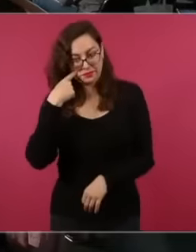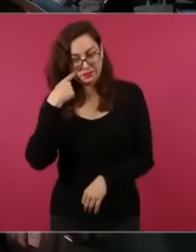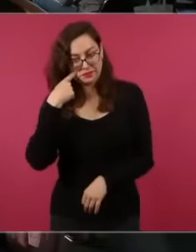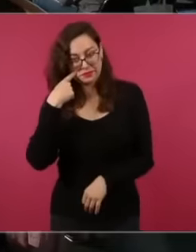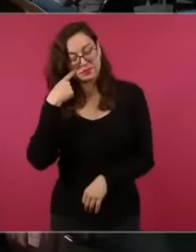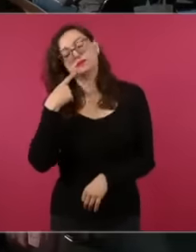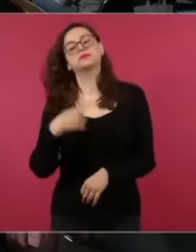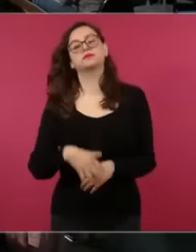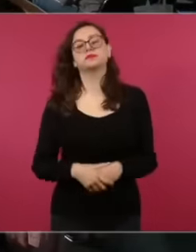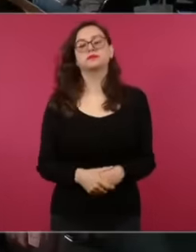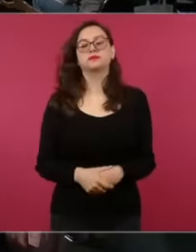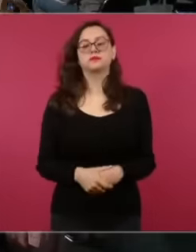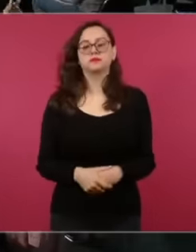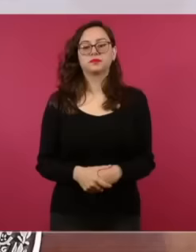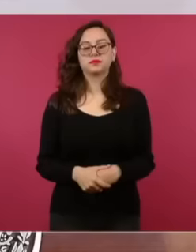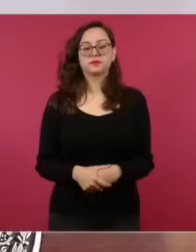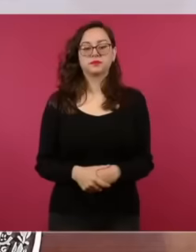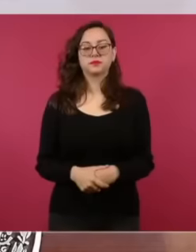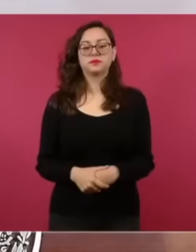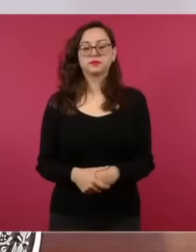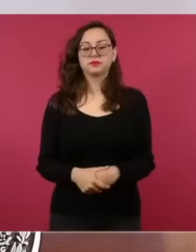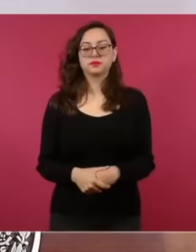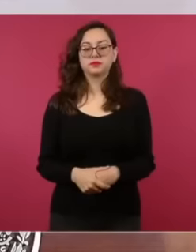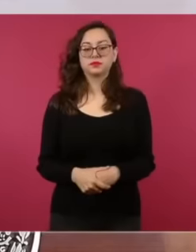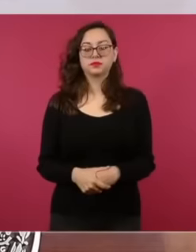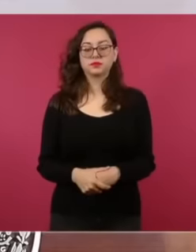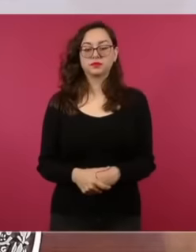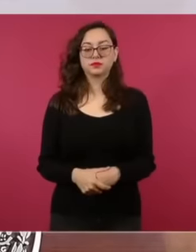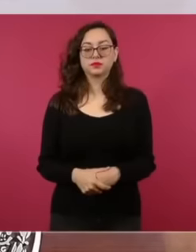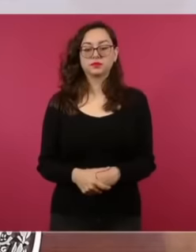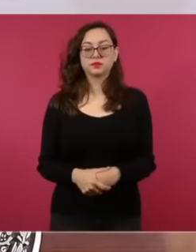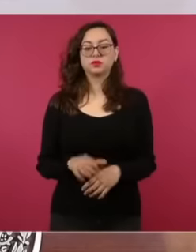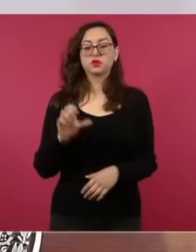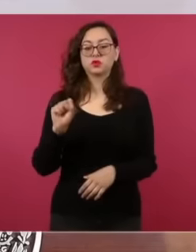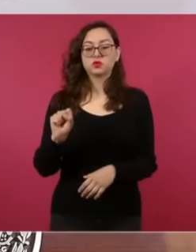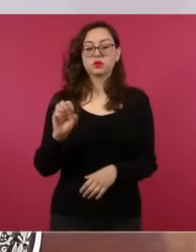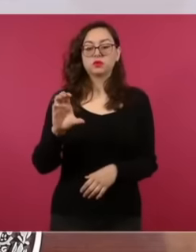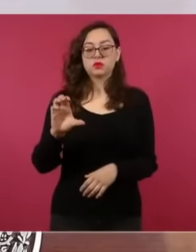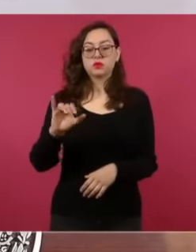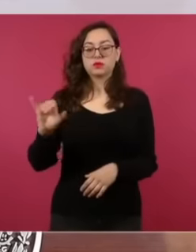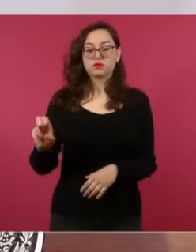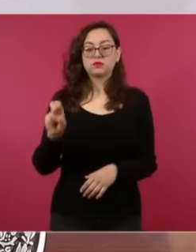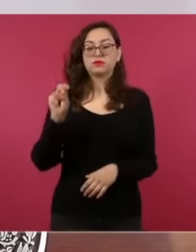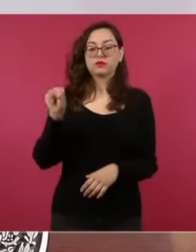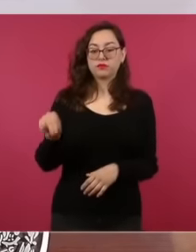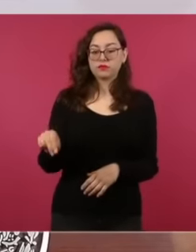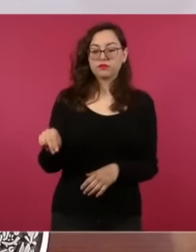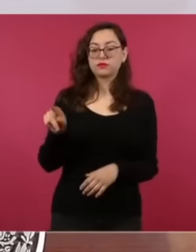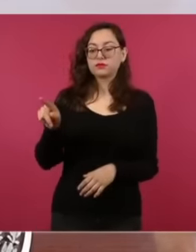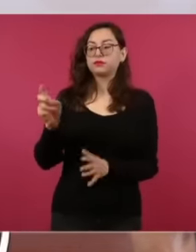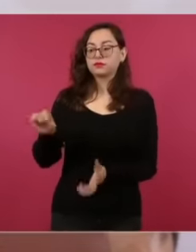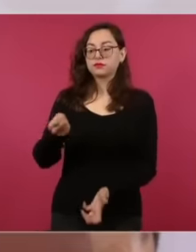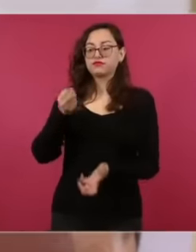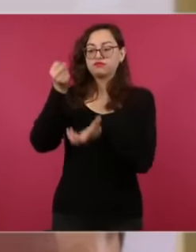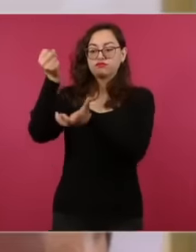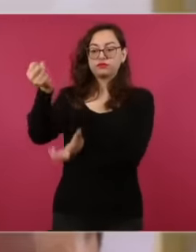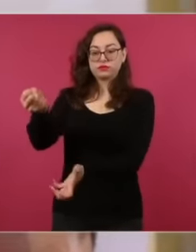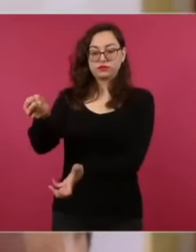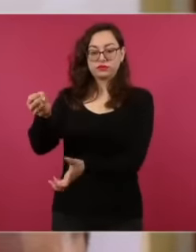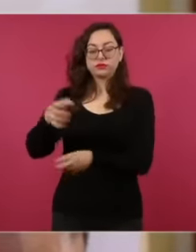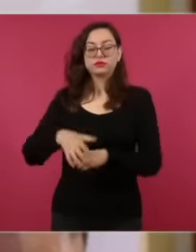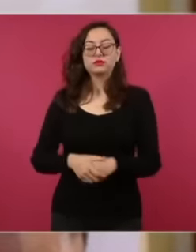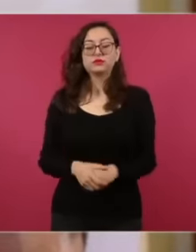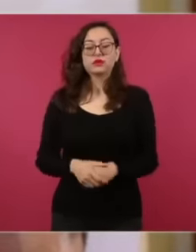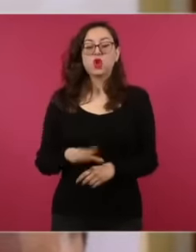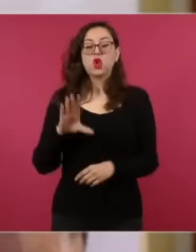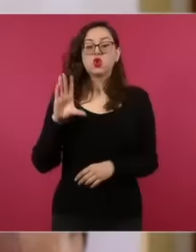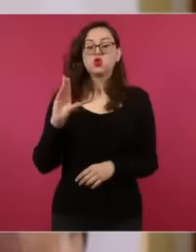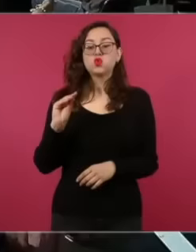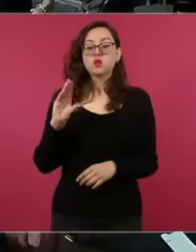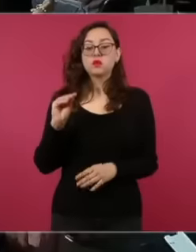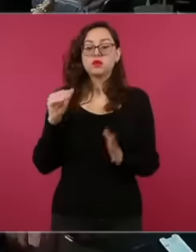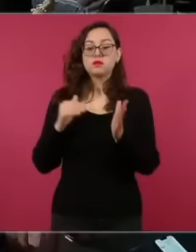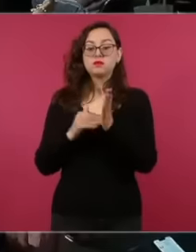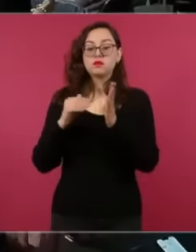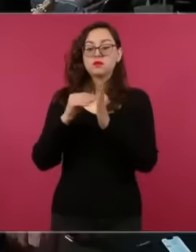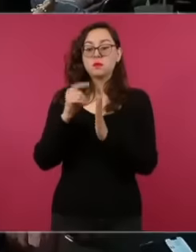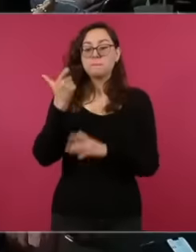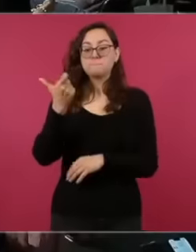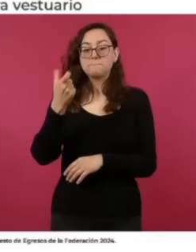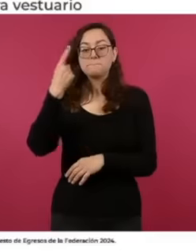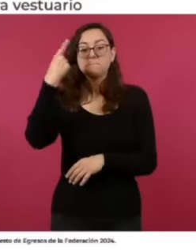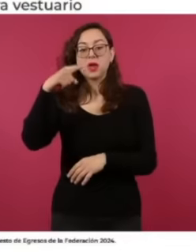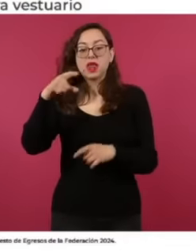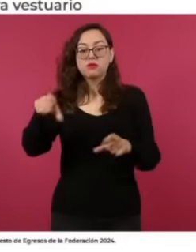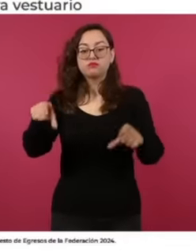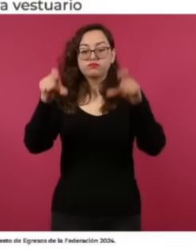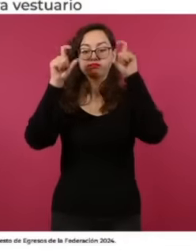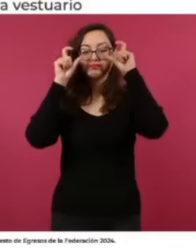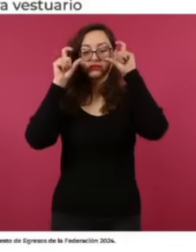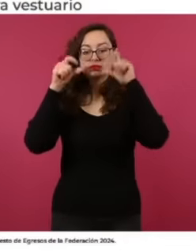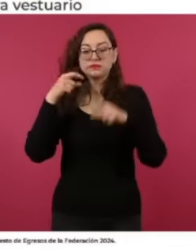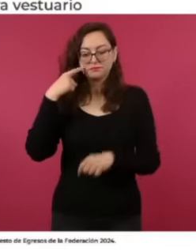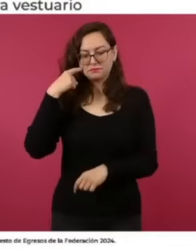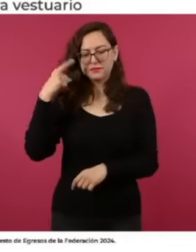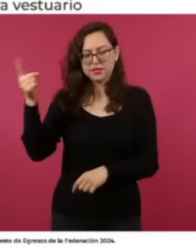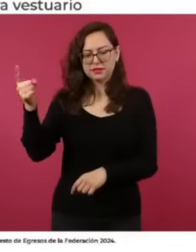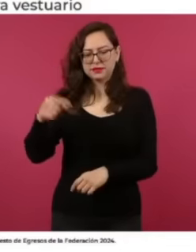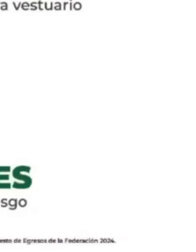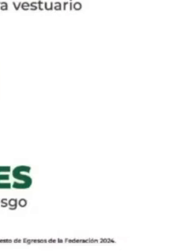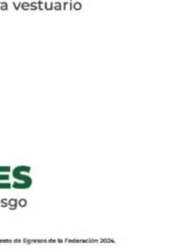all staff is not from the Supreme Court Ah, from the Supreme Court 90 million for glasses